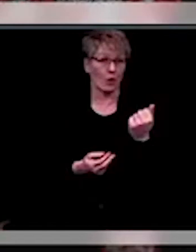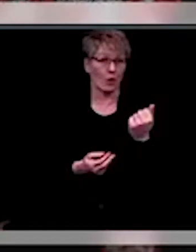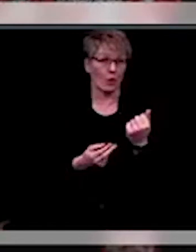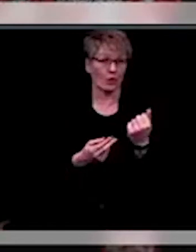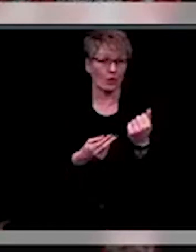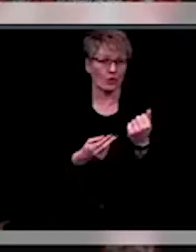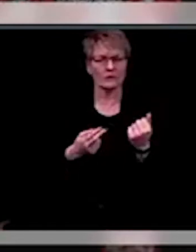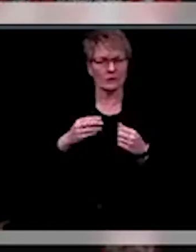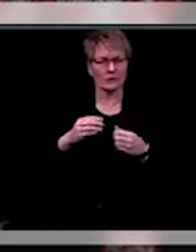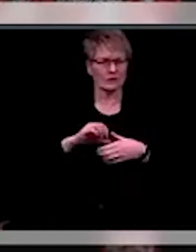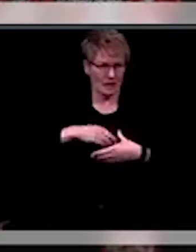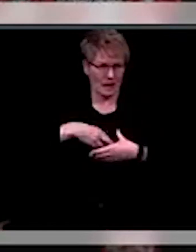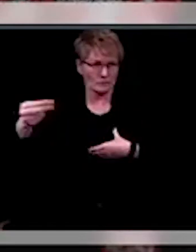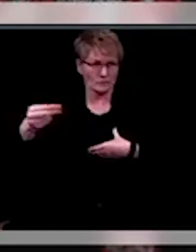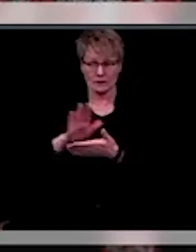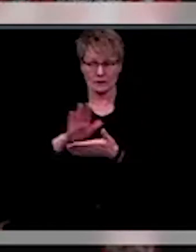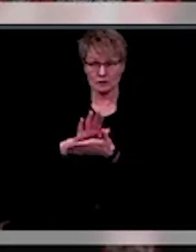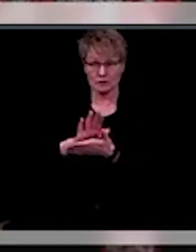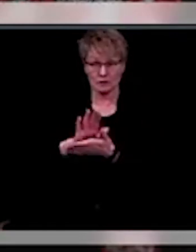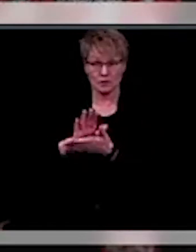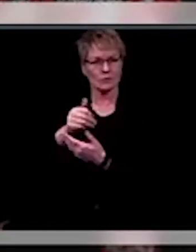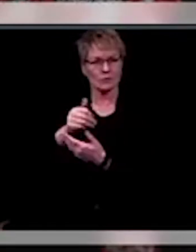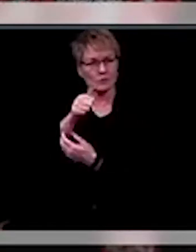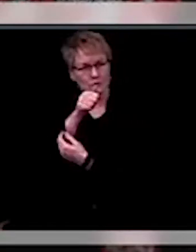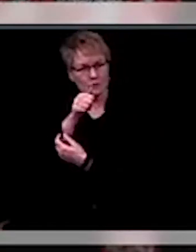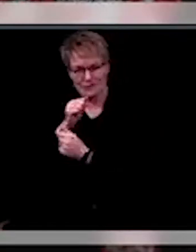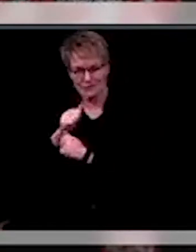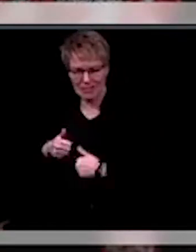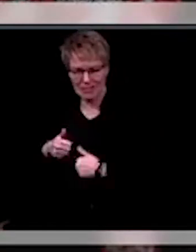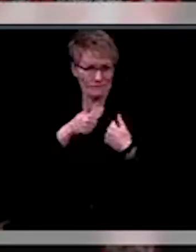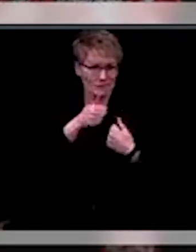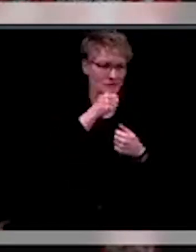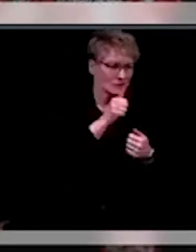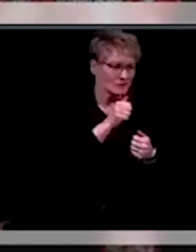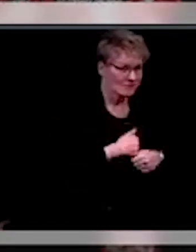when they come to school. So, just a reminder to everybody, there's just more transmission now,